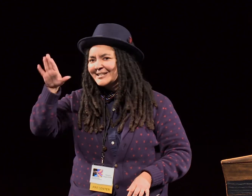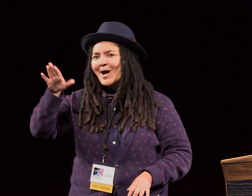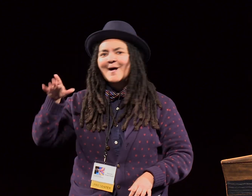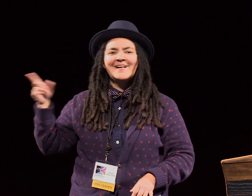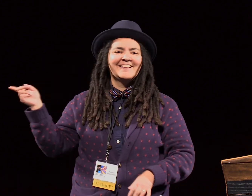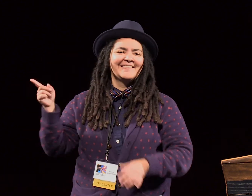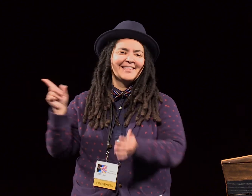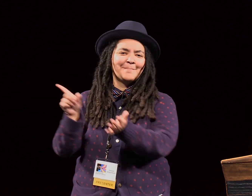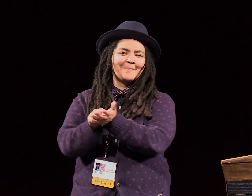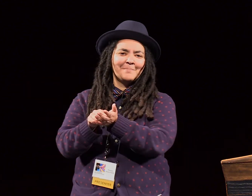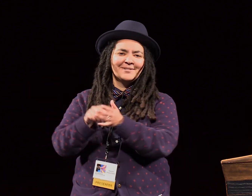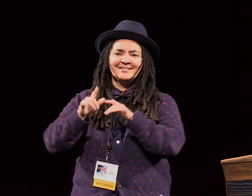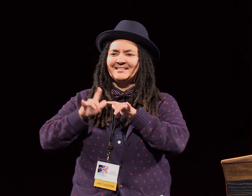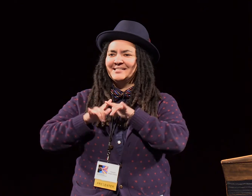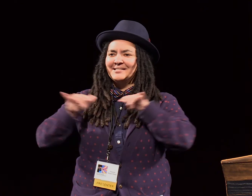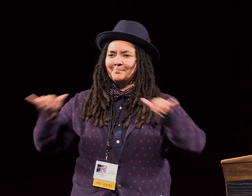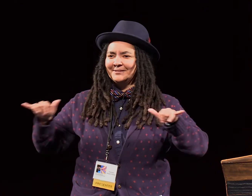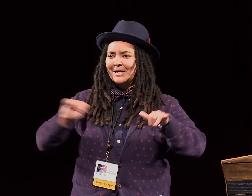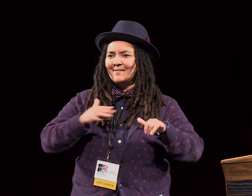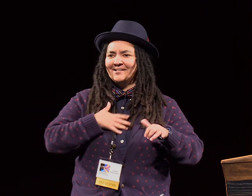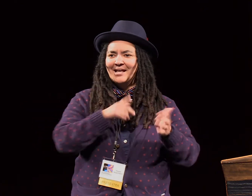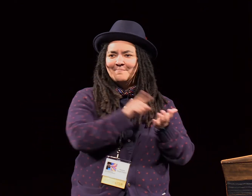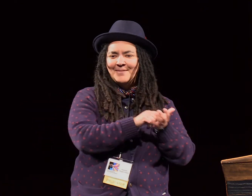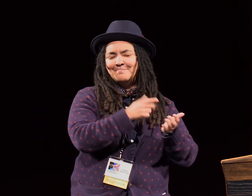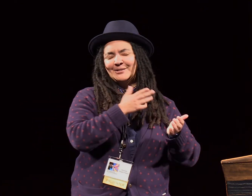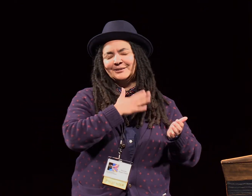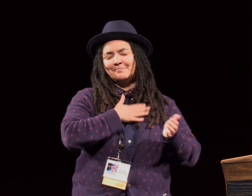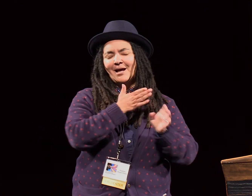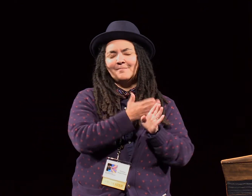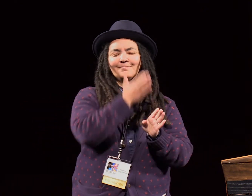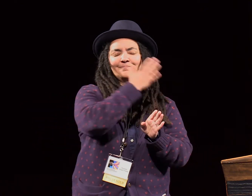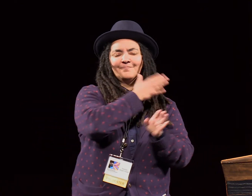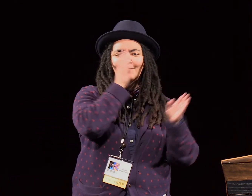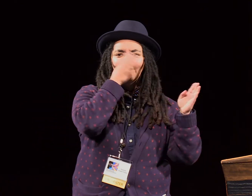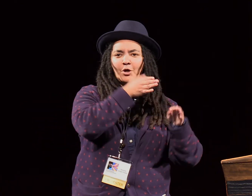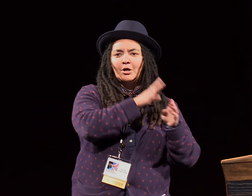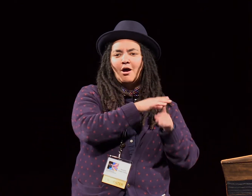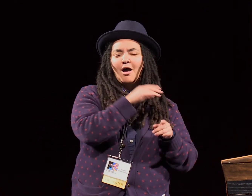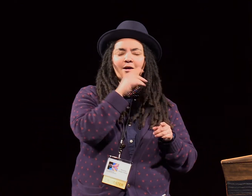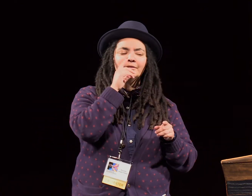I didn't know that this was being published at the same time I was doing my research,